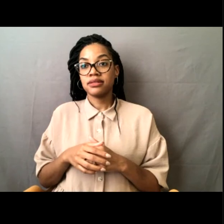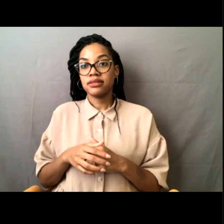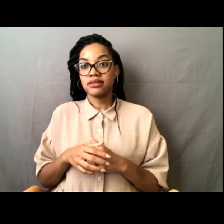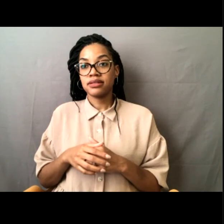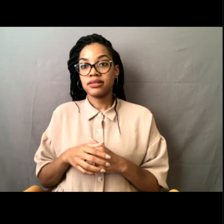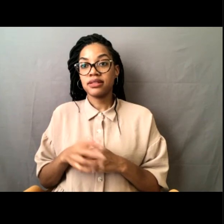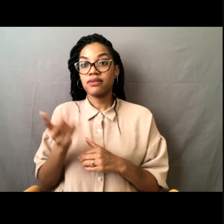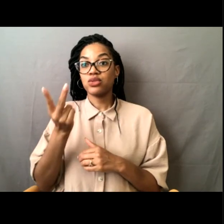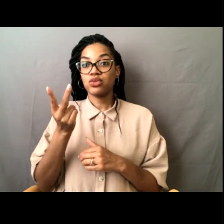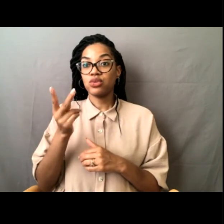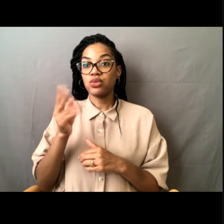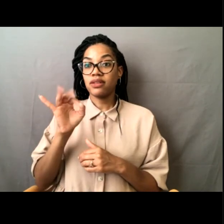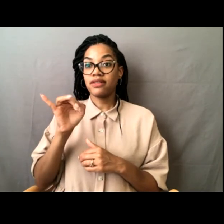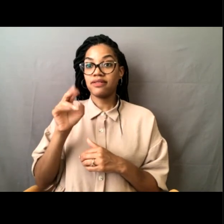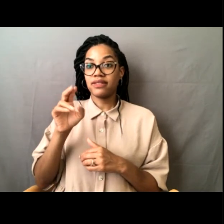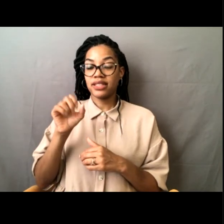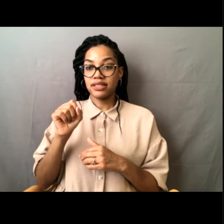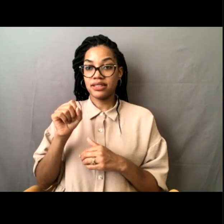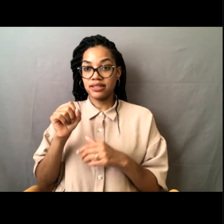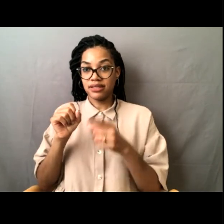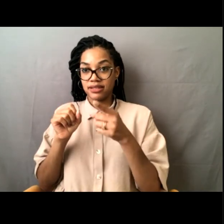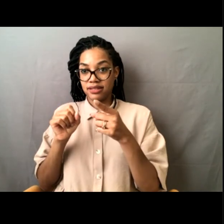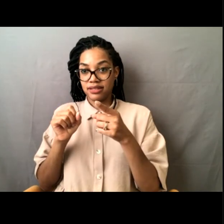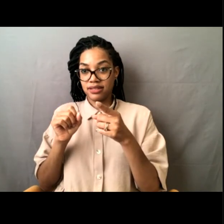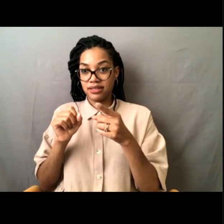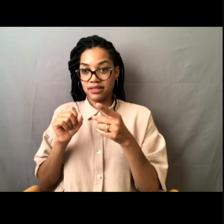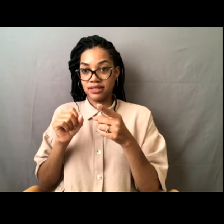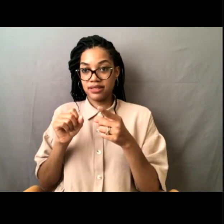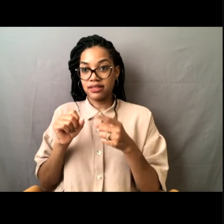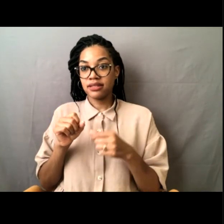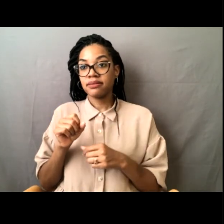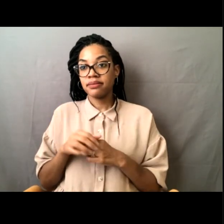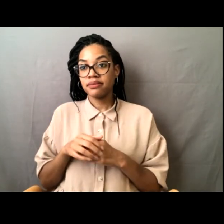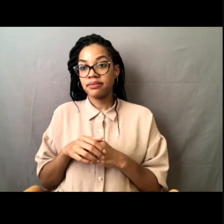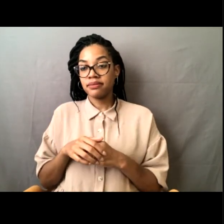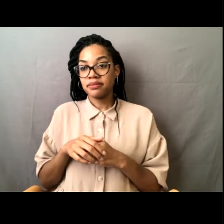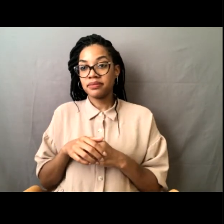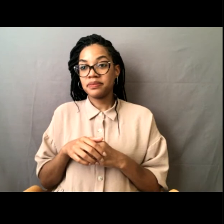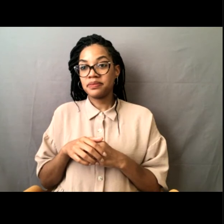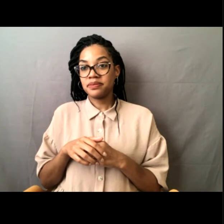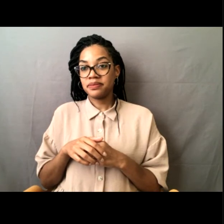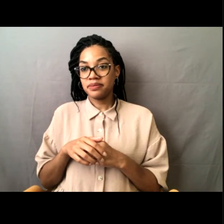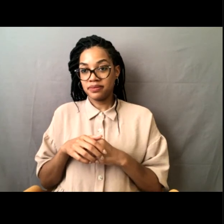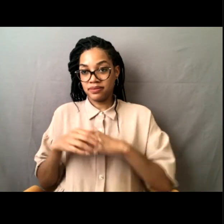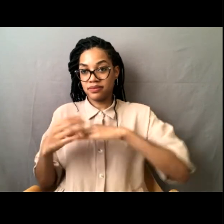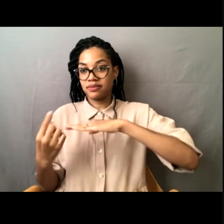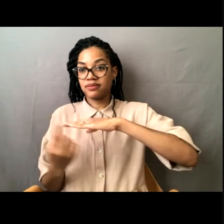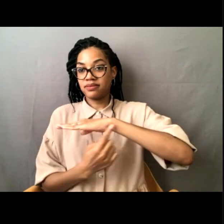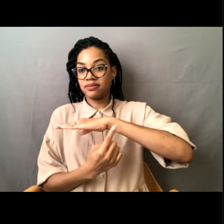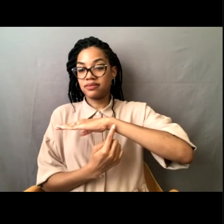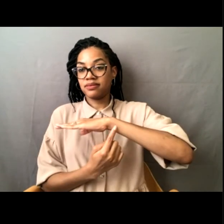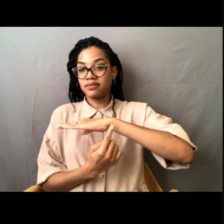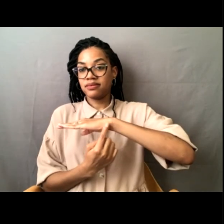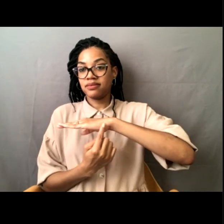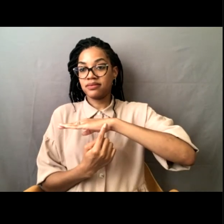which we're looking for. So you can see one there, one here. You've got your fin, your anal fin,